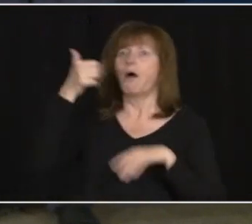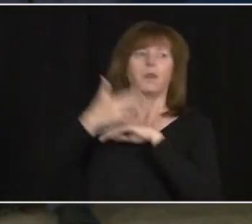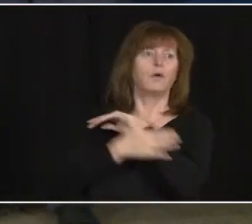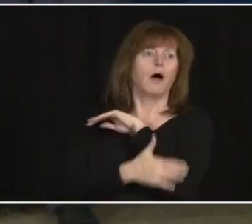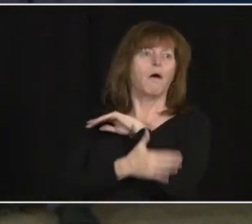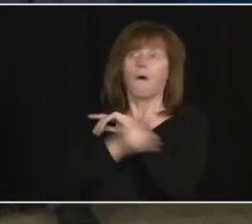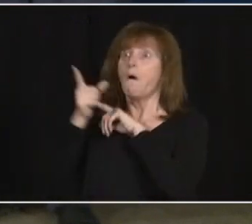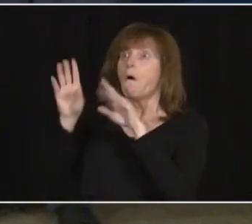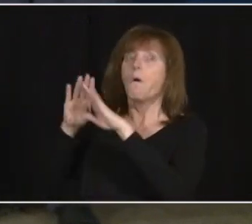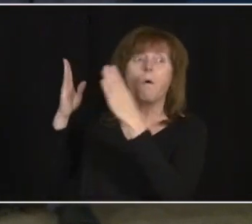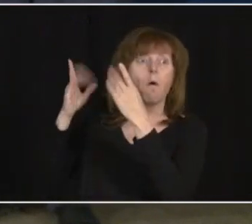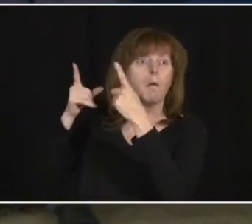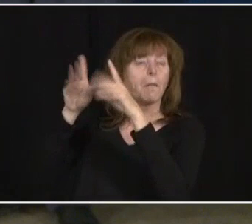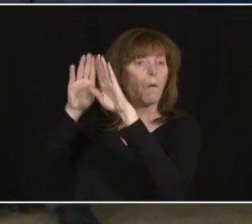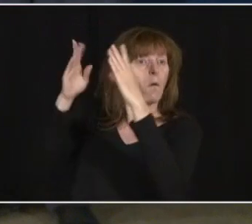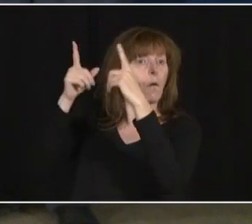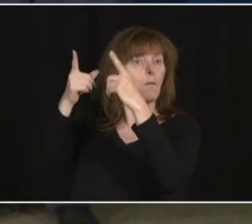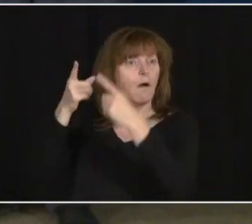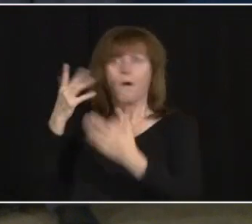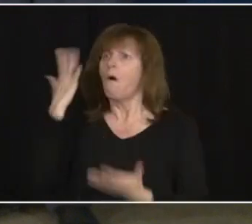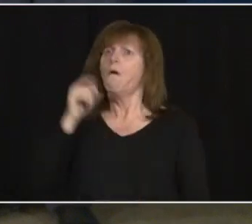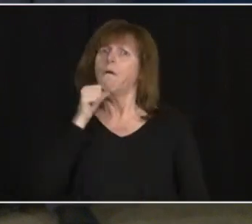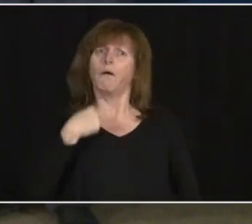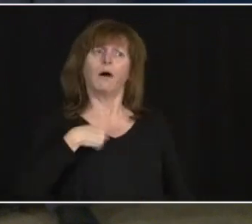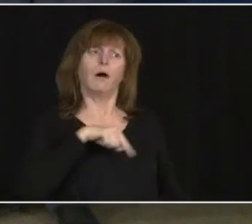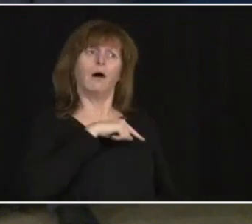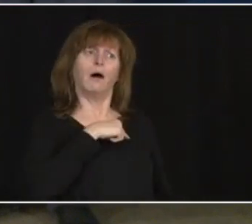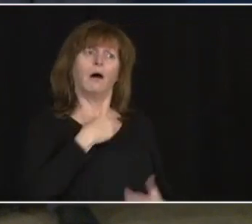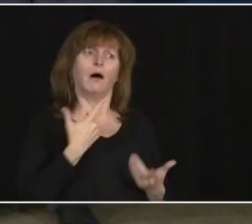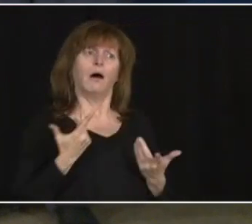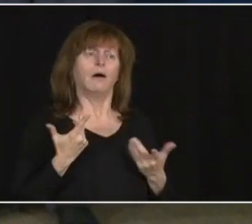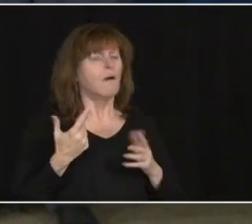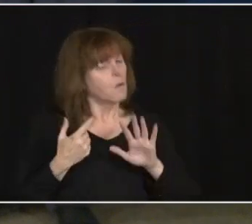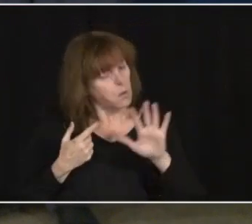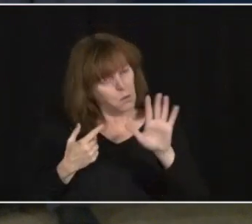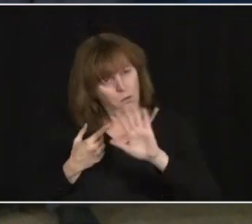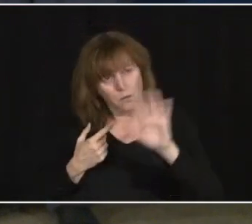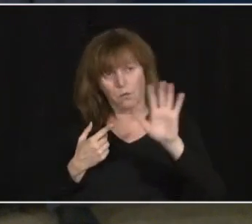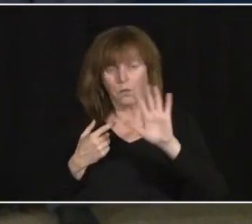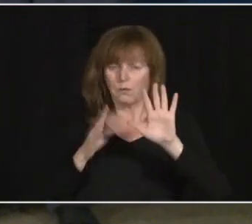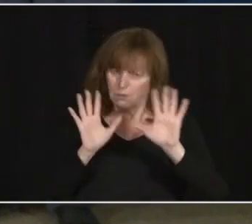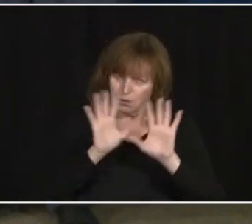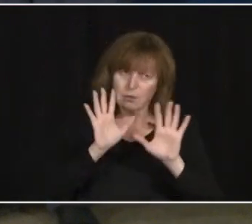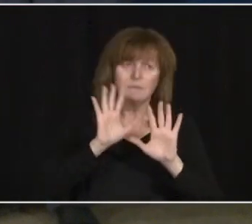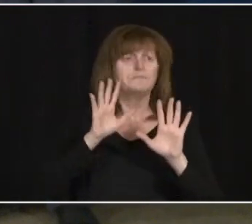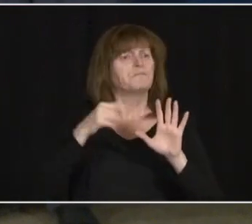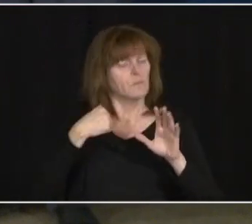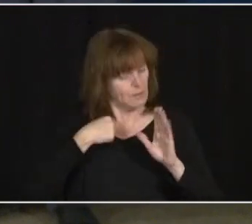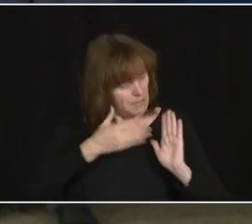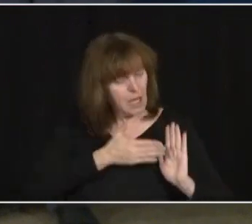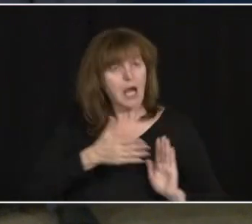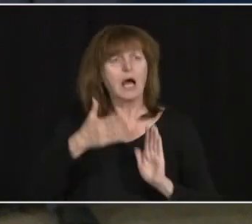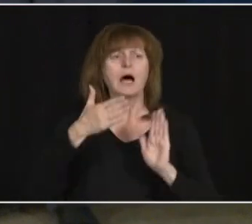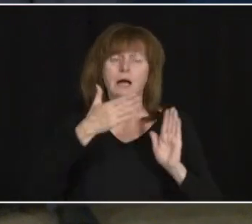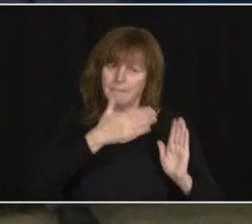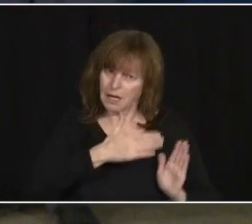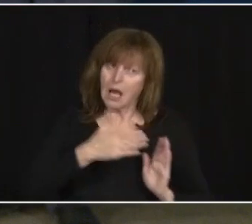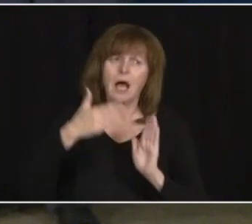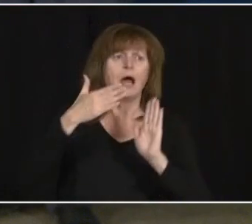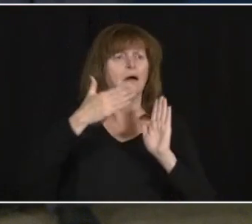wonder why not us? Rest assured we are actively planning for what comes next. For safety and thoughtfully